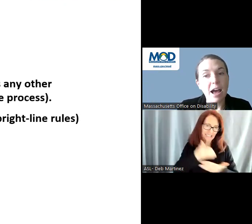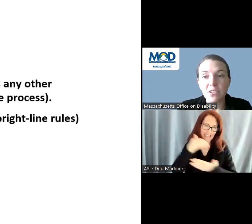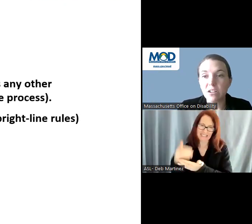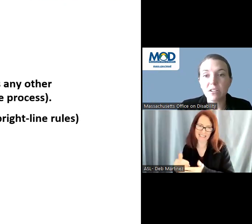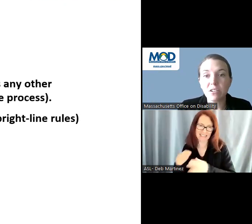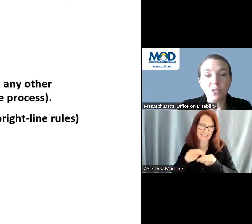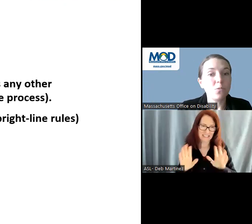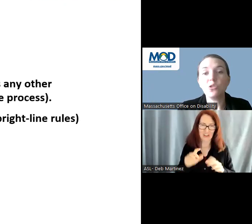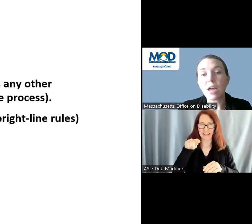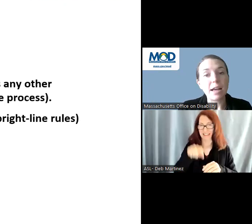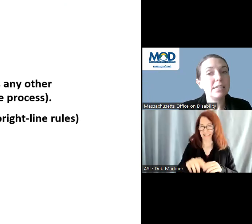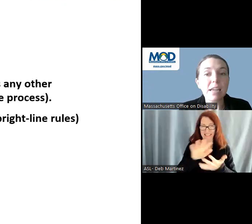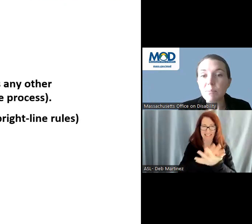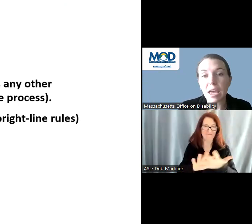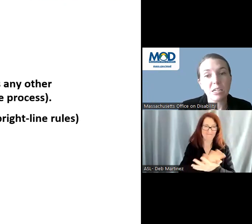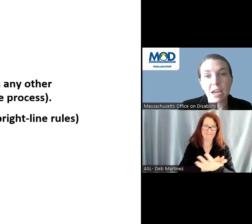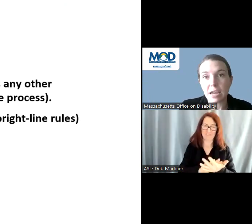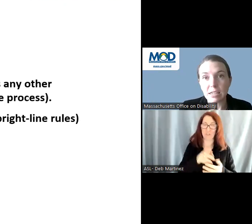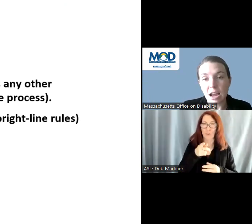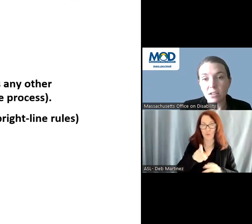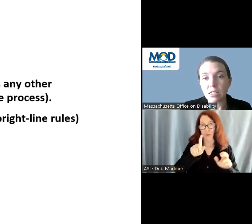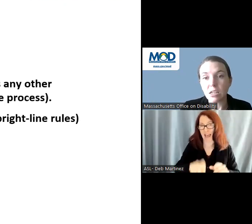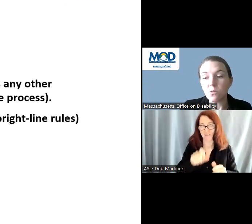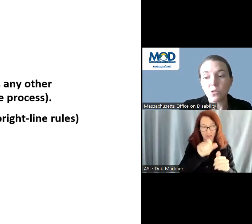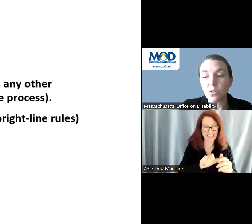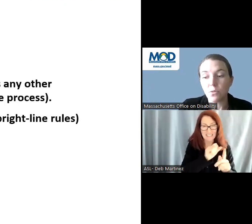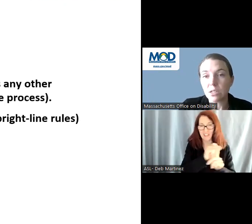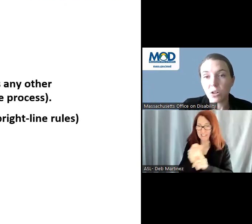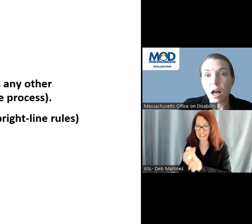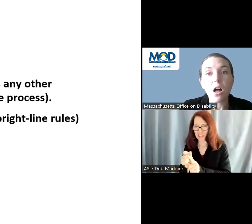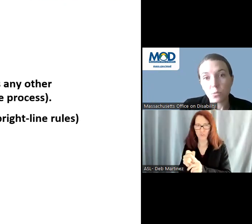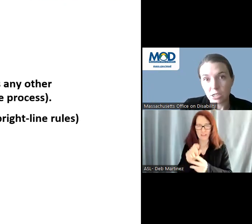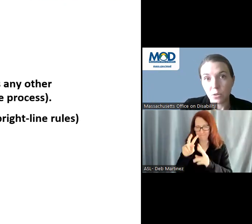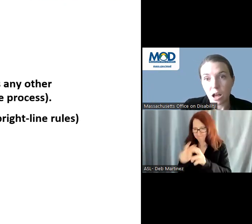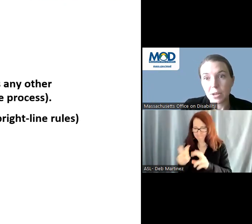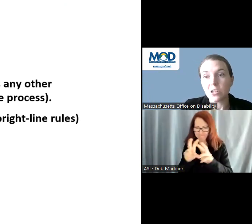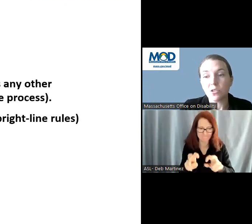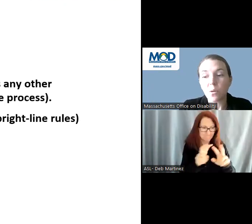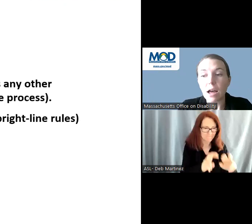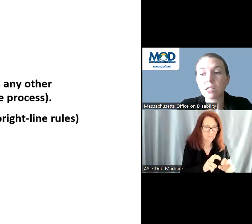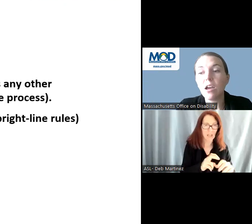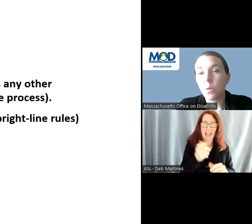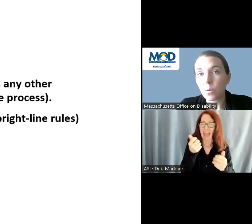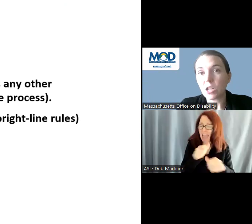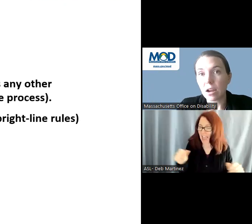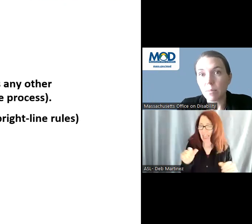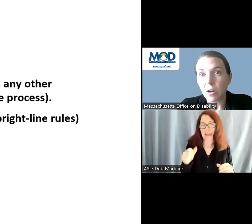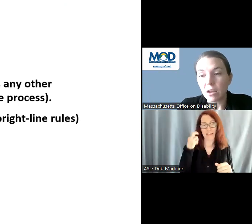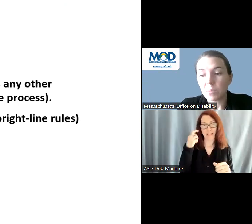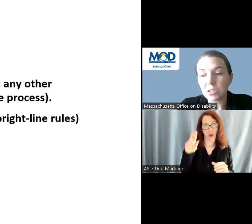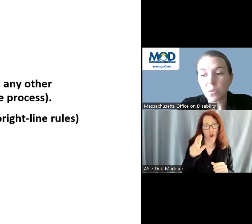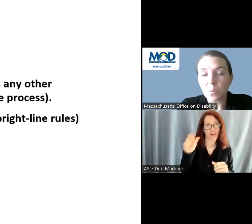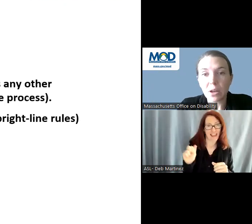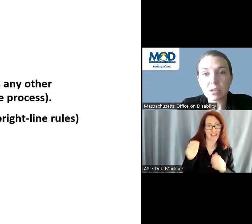that same case-by-case analysis that you do with reasonable all reasonable accommodation requests